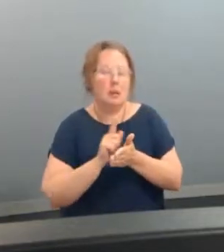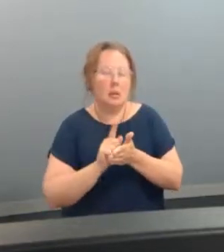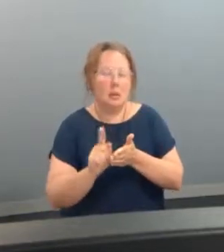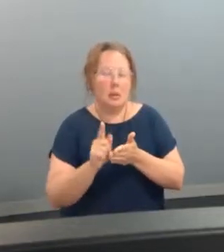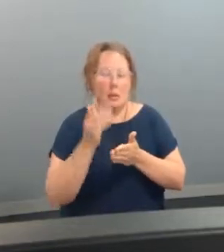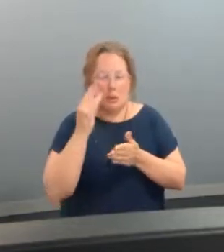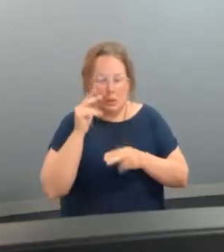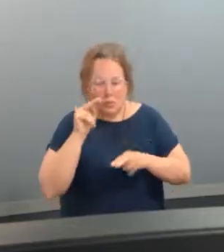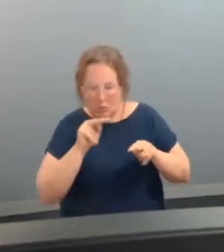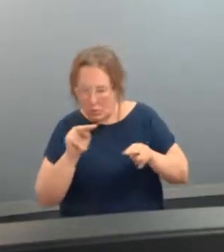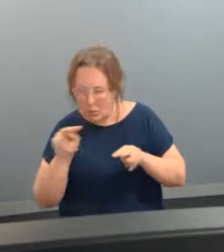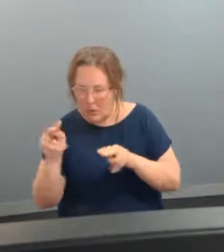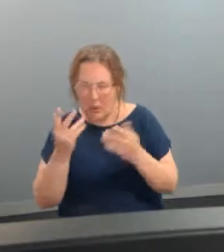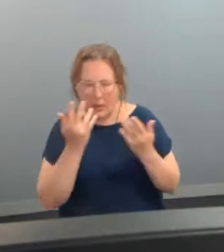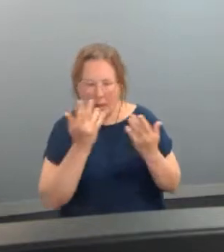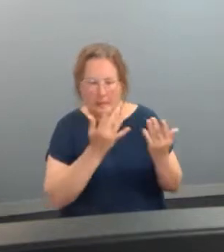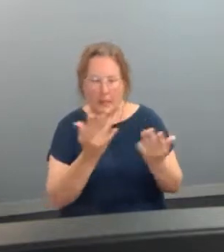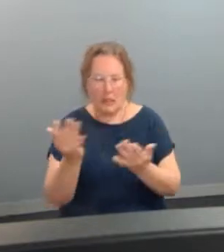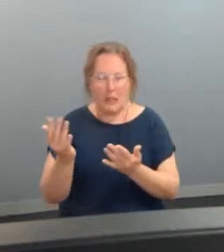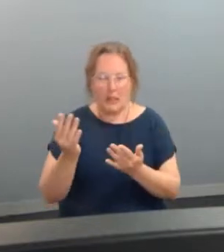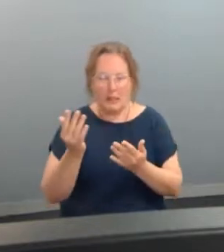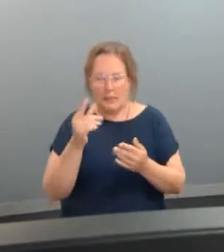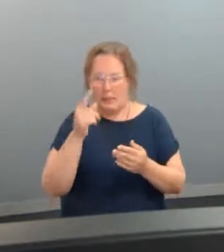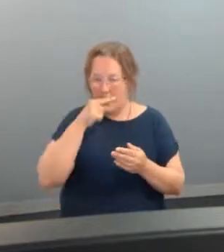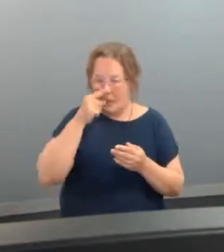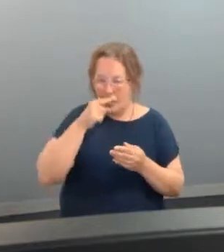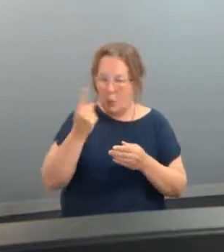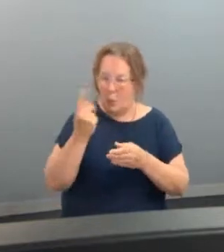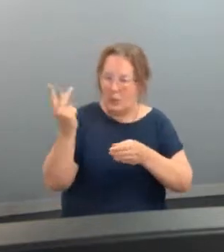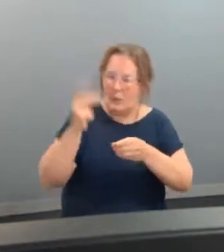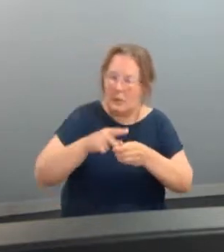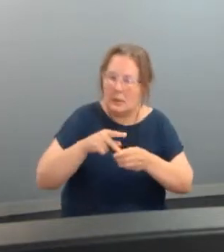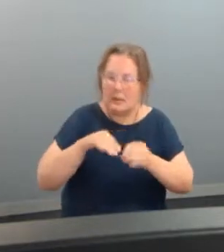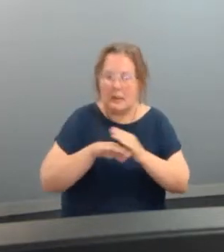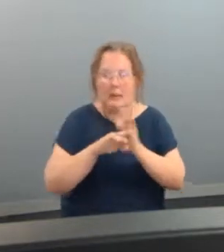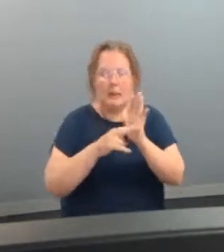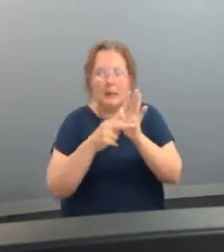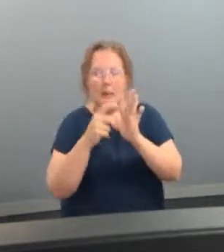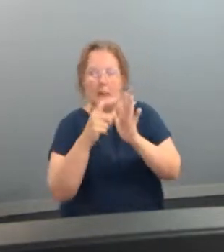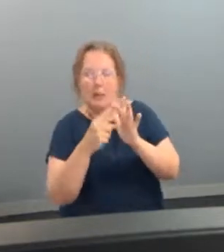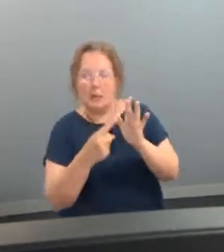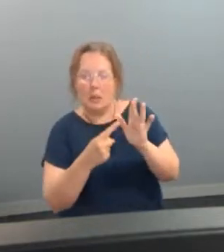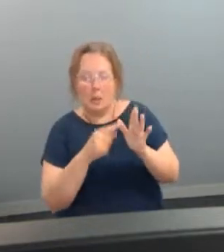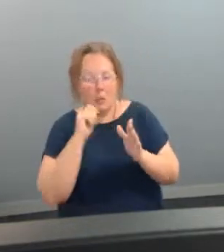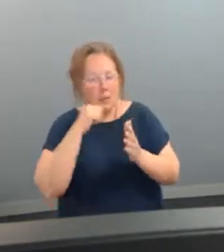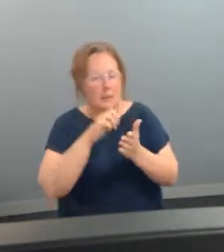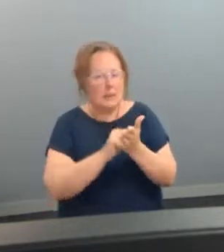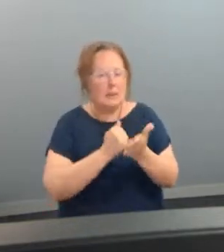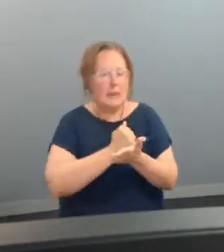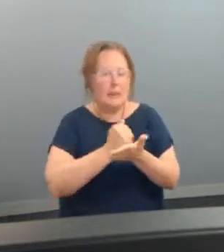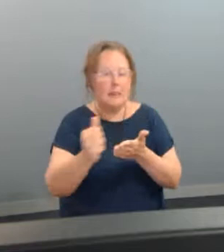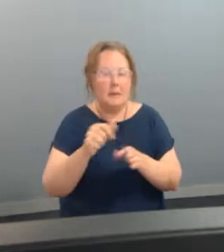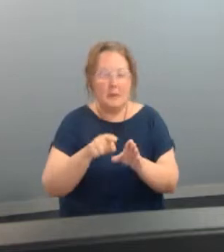the legislative change. We suspect that the changes will come in first and later down the track when we look